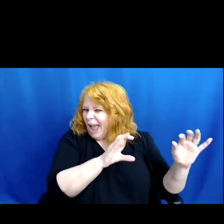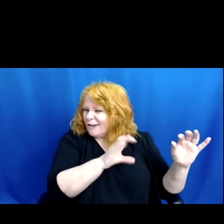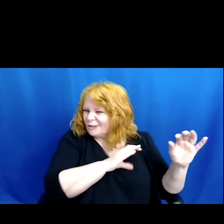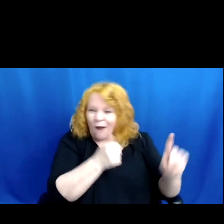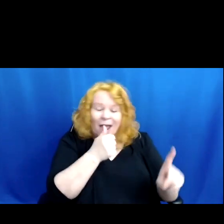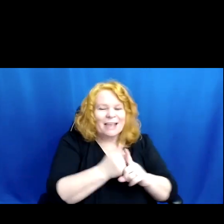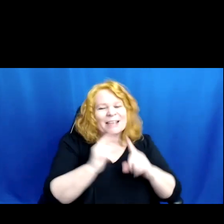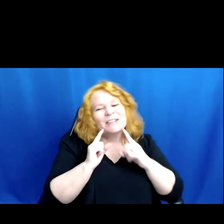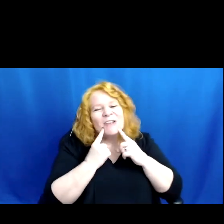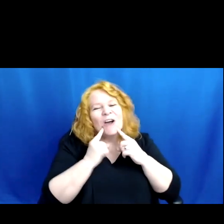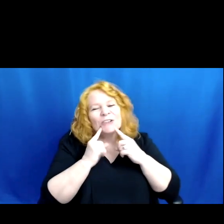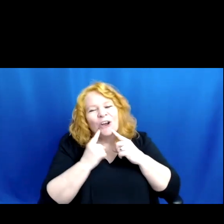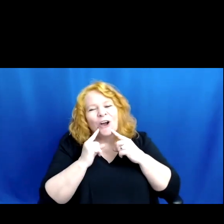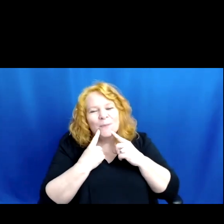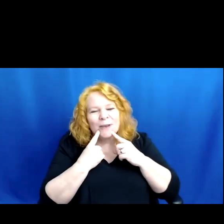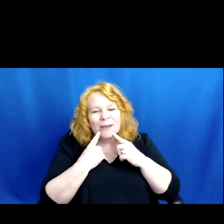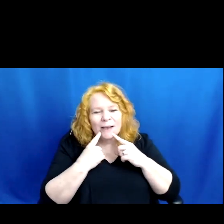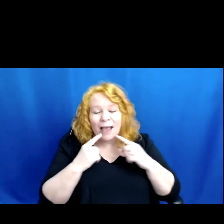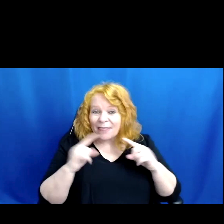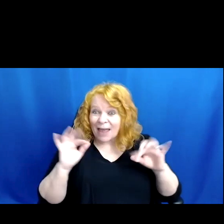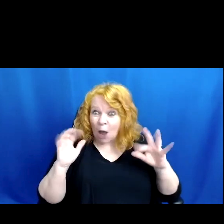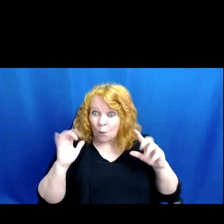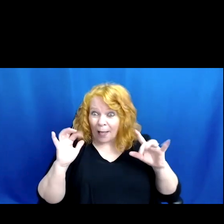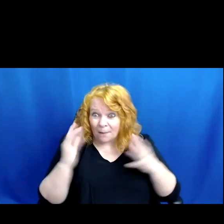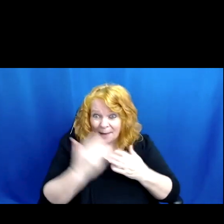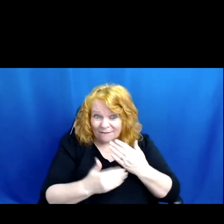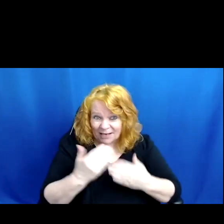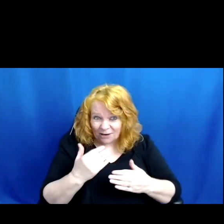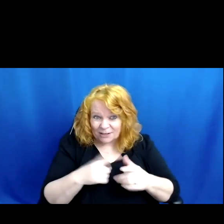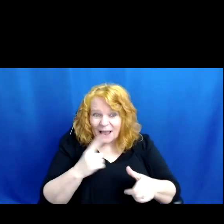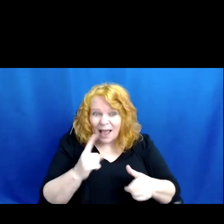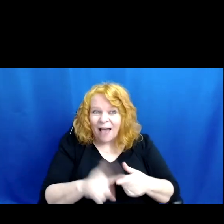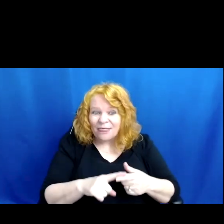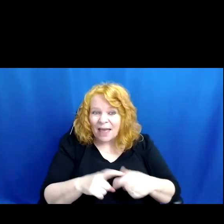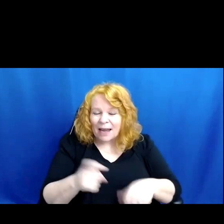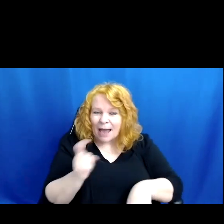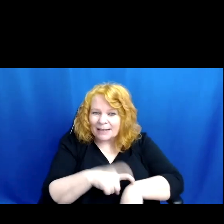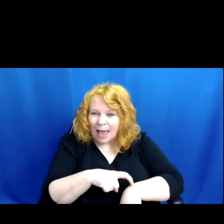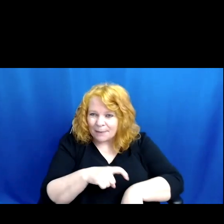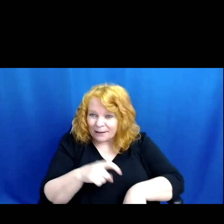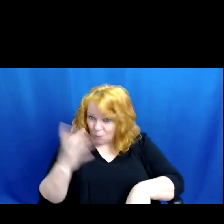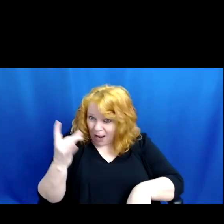Then I wiggle my other fingers and tap my finger on my wrist. Time for adventure.